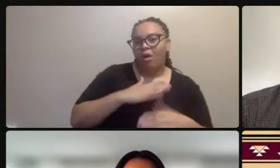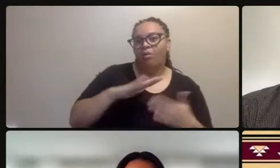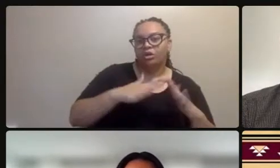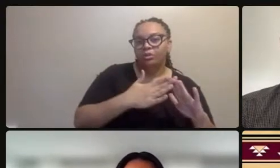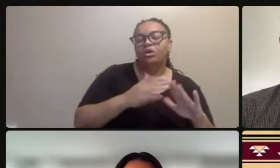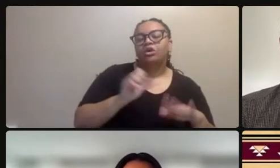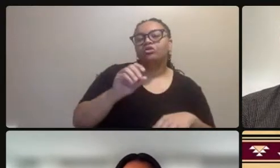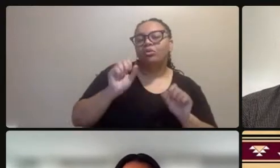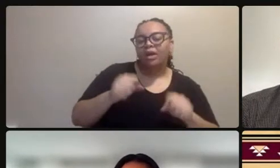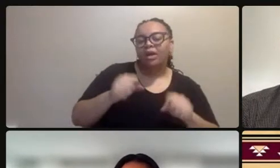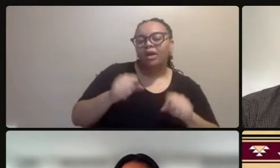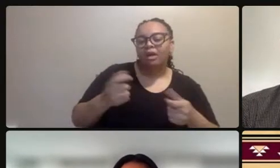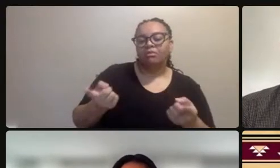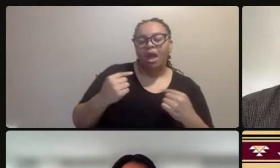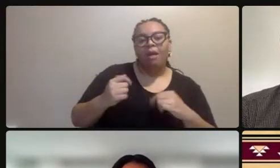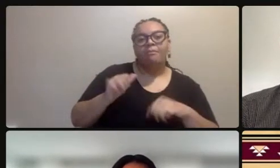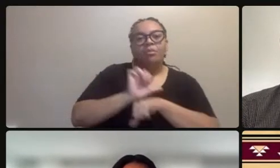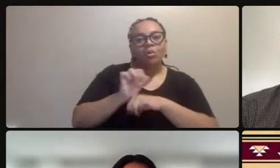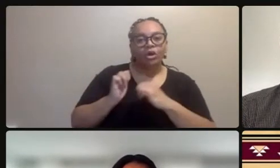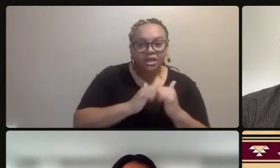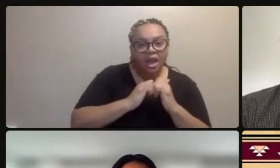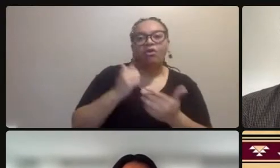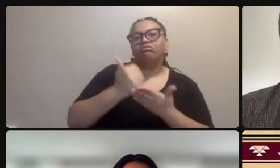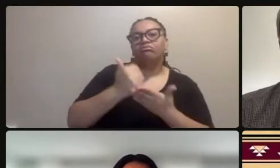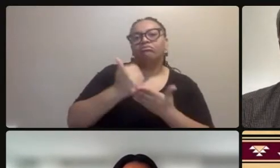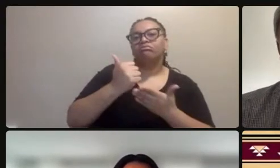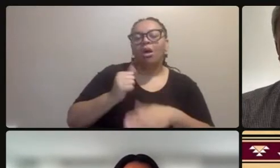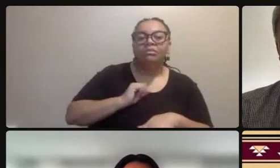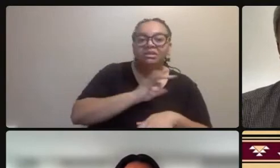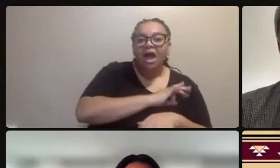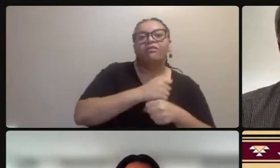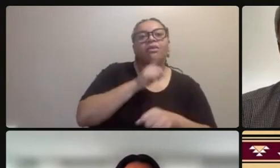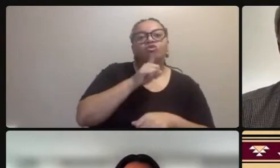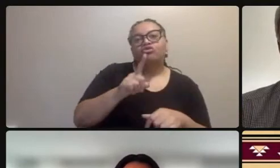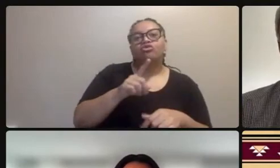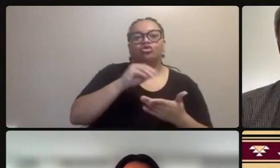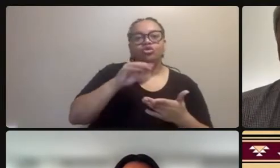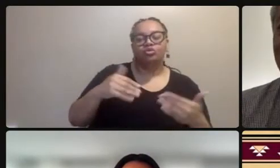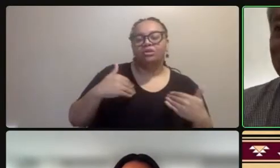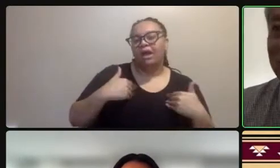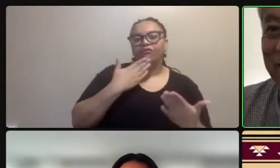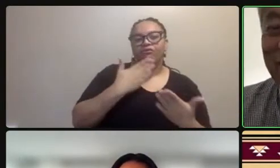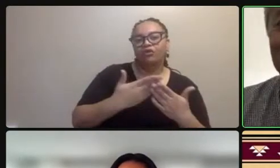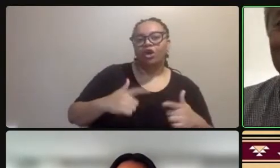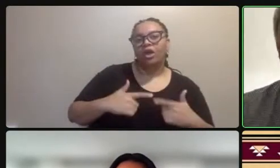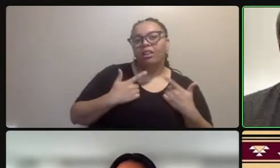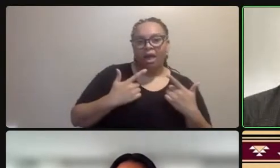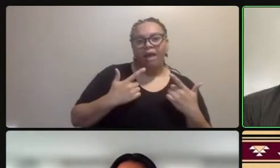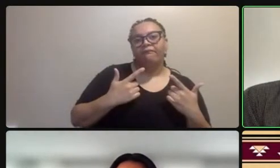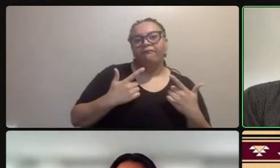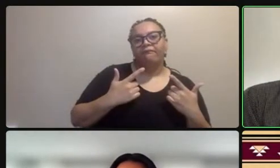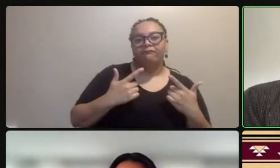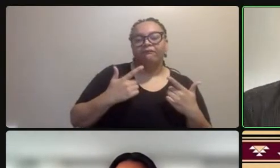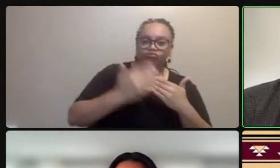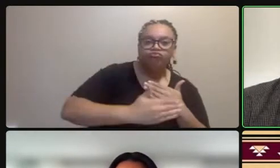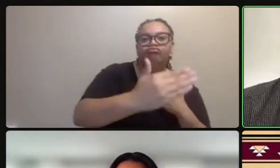ALL FAMILIES AND DIVERSE SECTIONS OF OUR COMMUNITY SO THAT OUR COMMUNITIES CAN COME